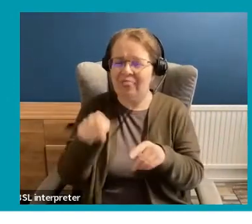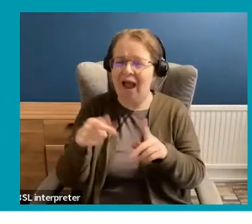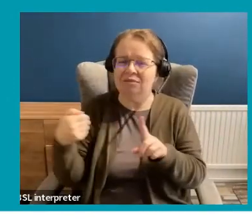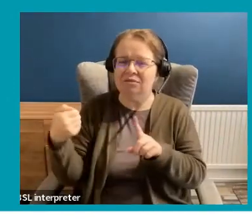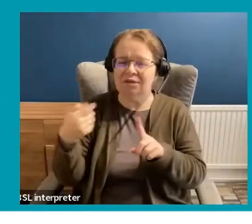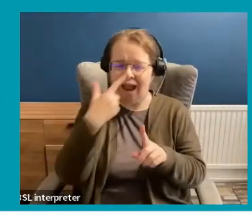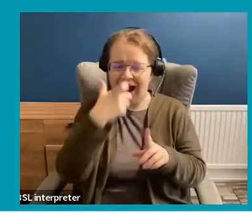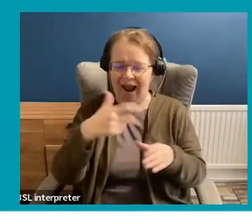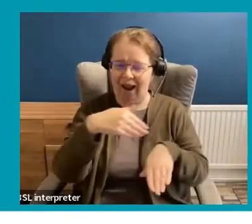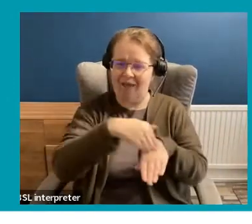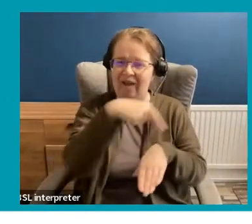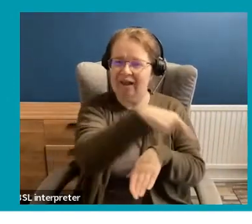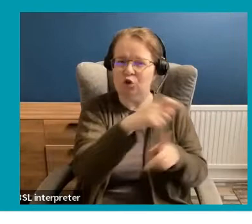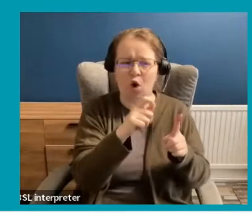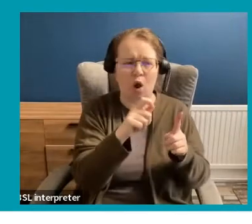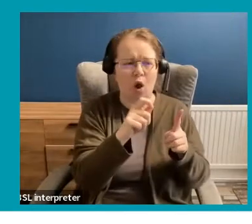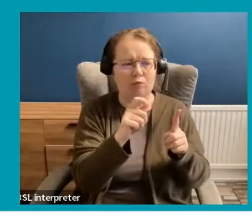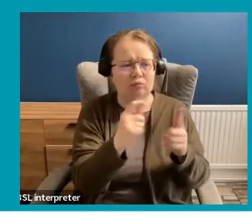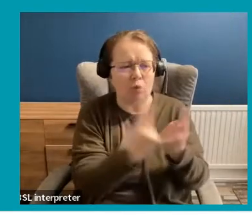product and service your delivery because that